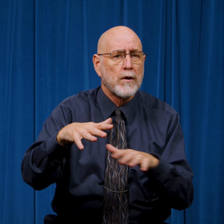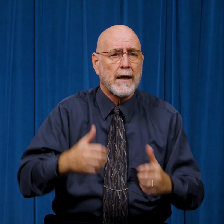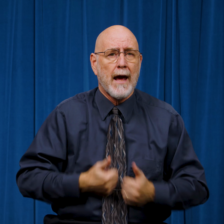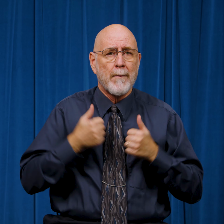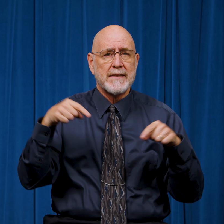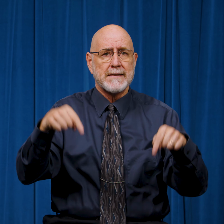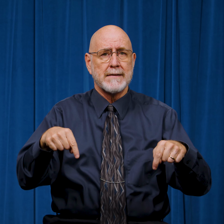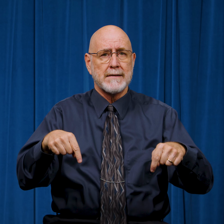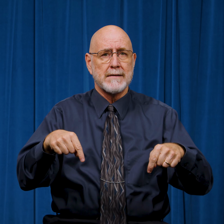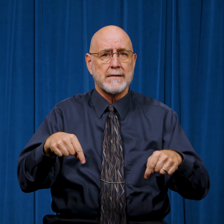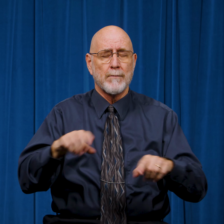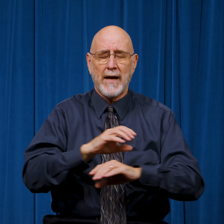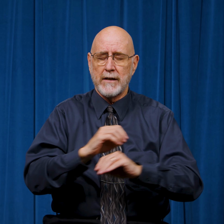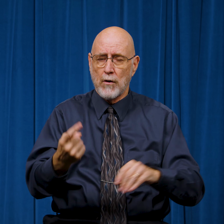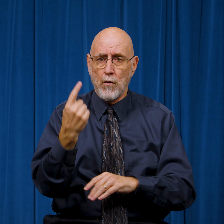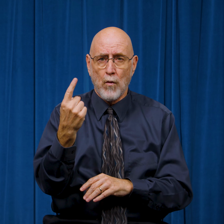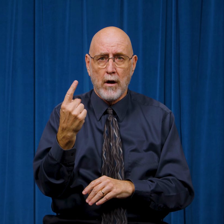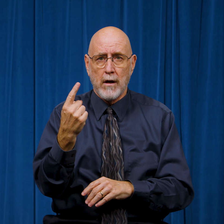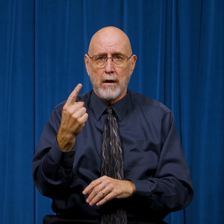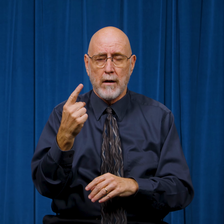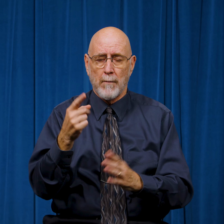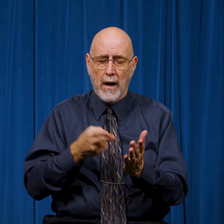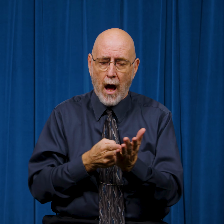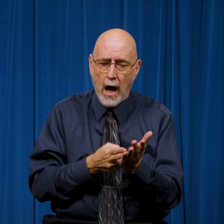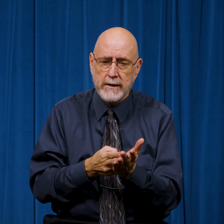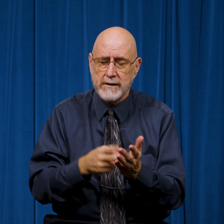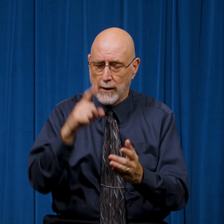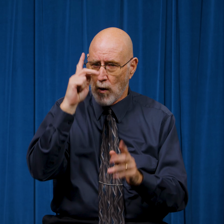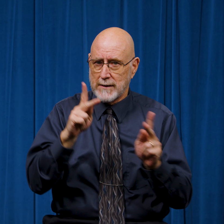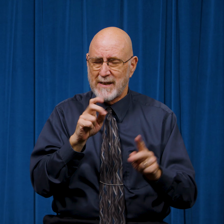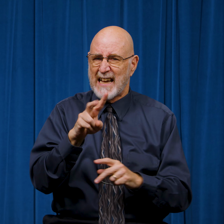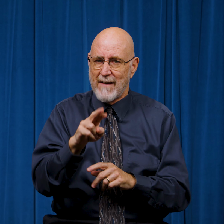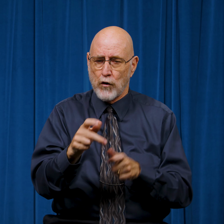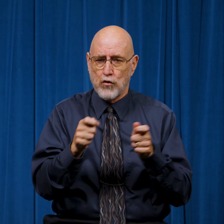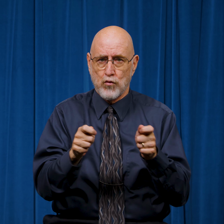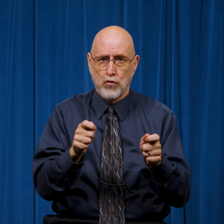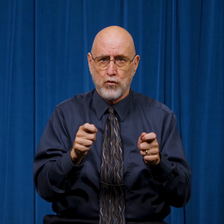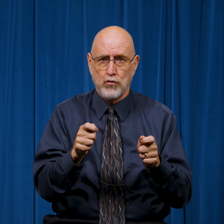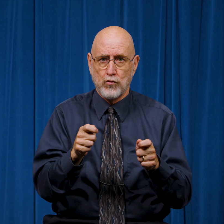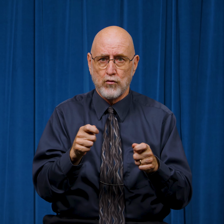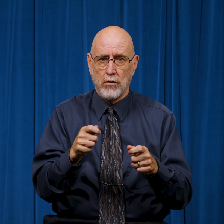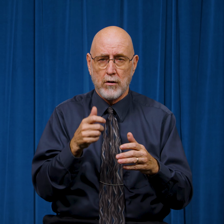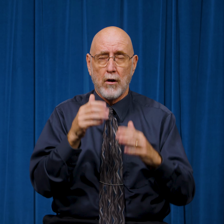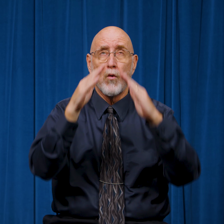May none but honest and wise men ever rule under this roof."